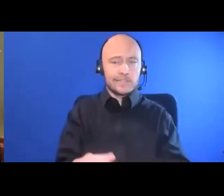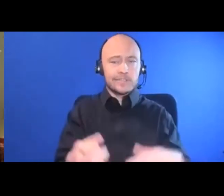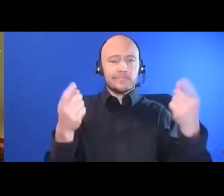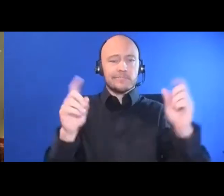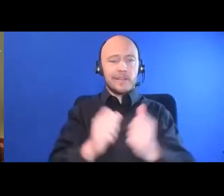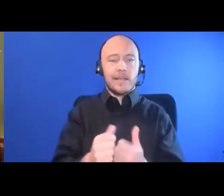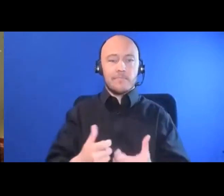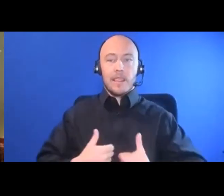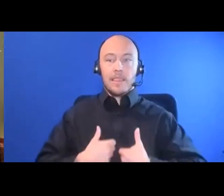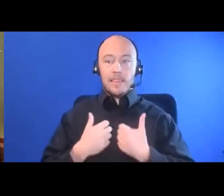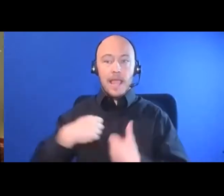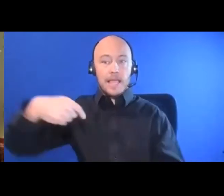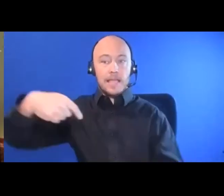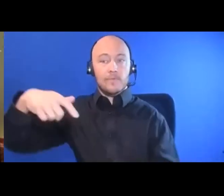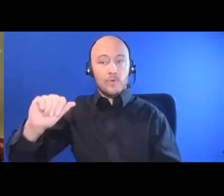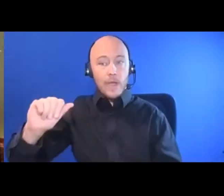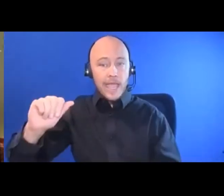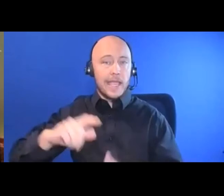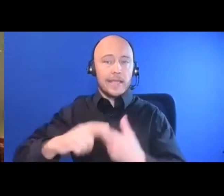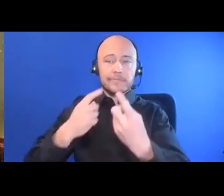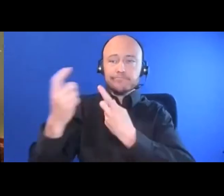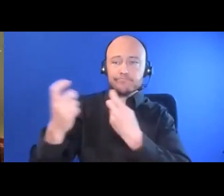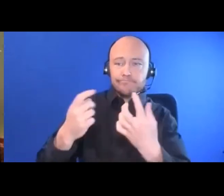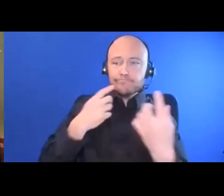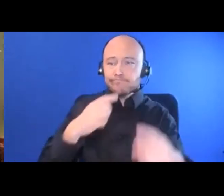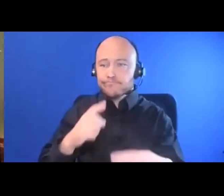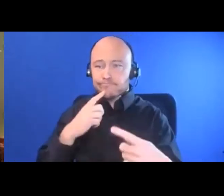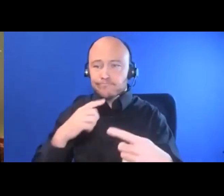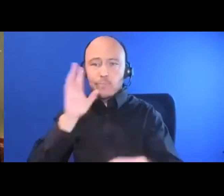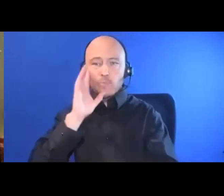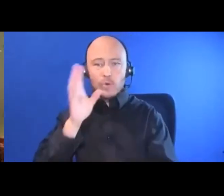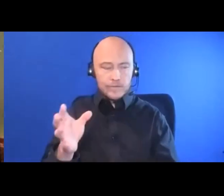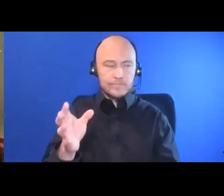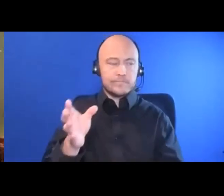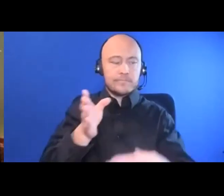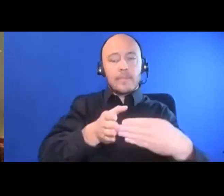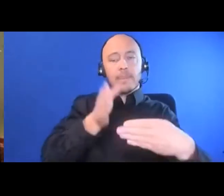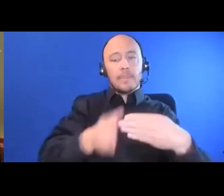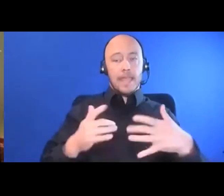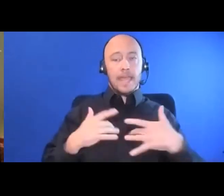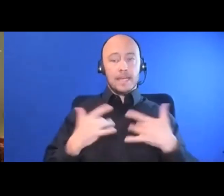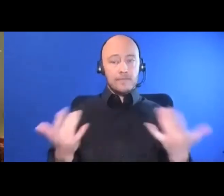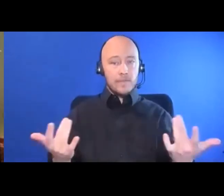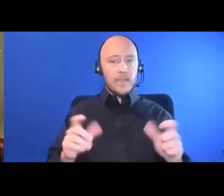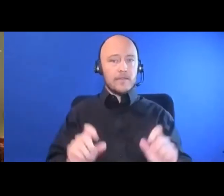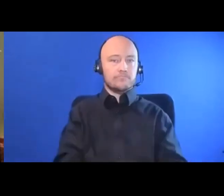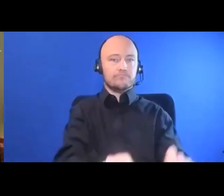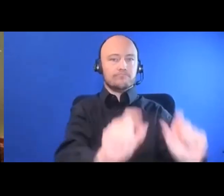with the presenters. After the conclusion of this event, the video will be available for on-demand viewing.